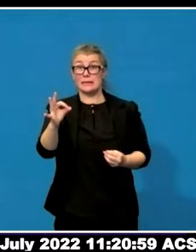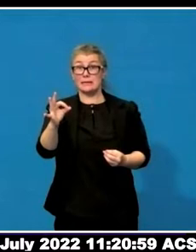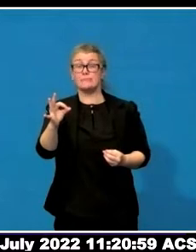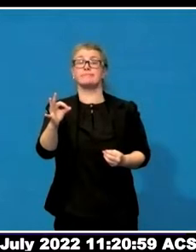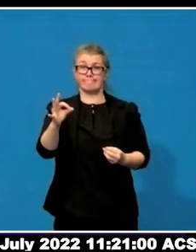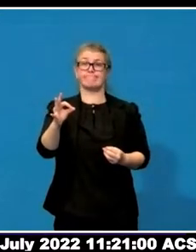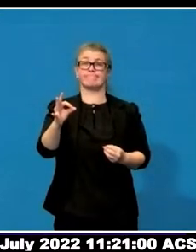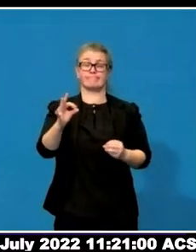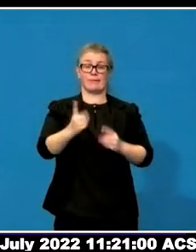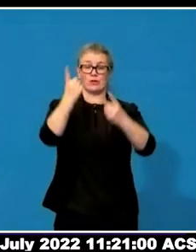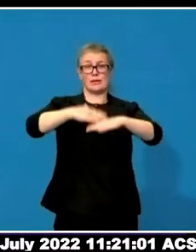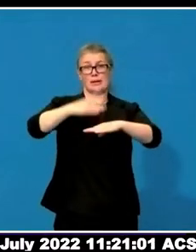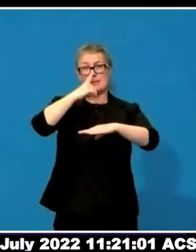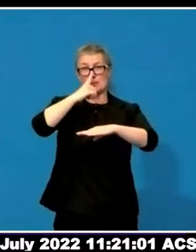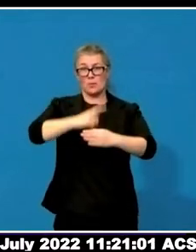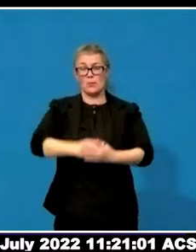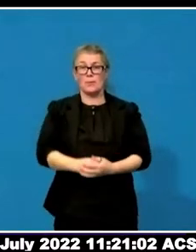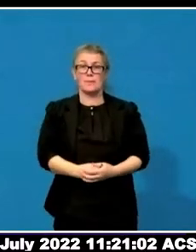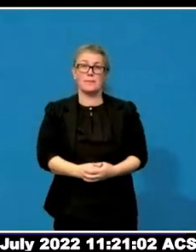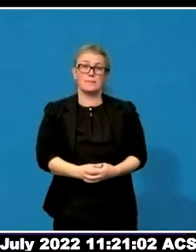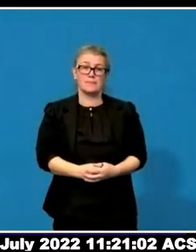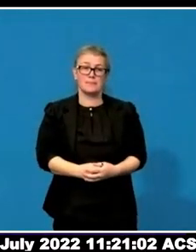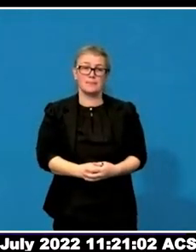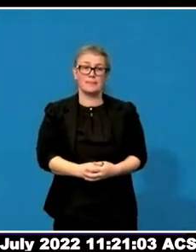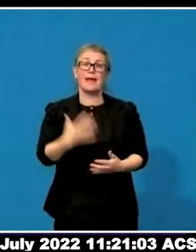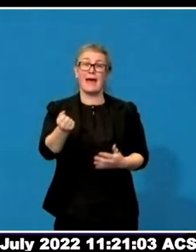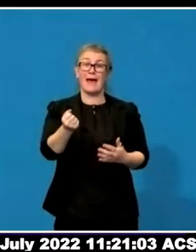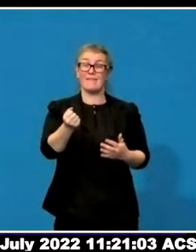There are at least 50 distinct language groups in the Kimberley region.